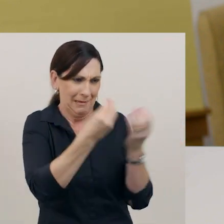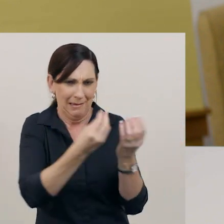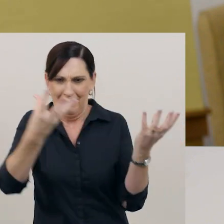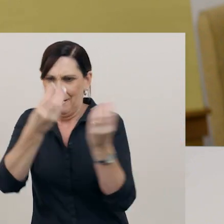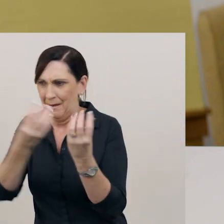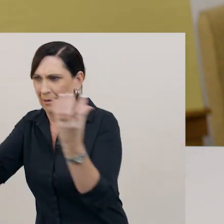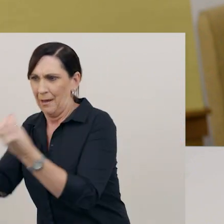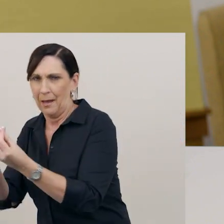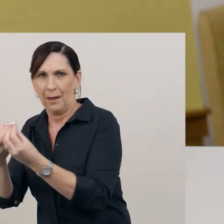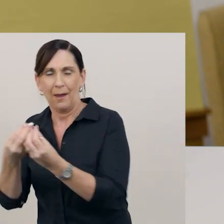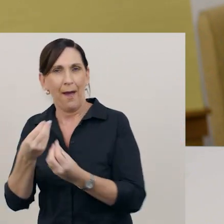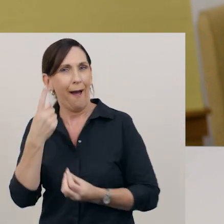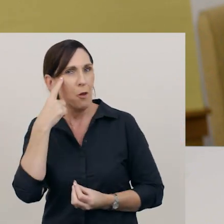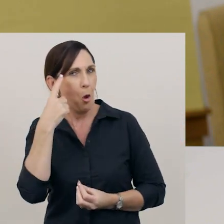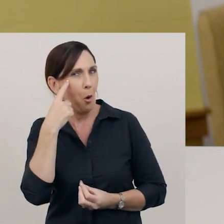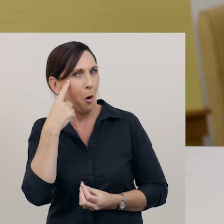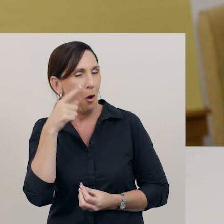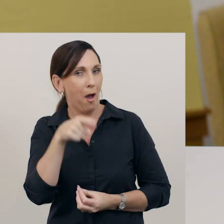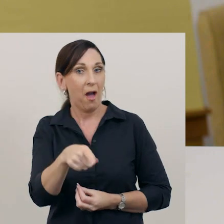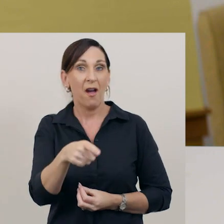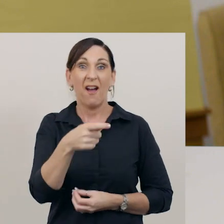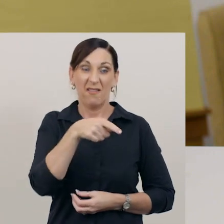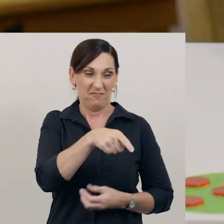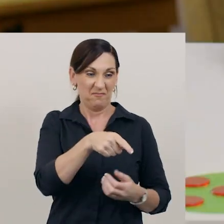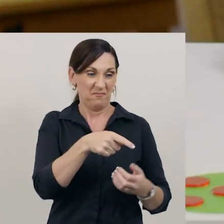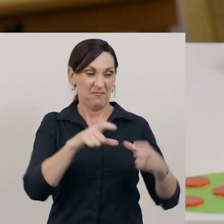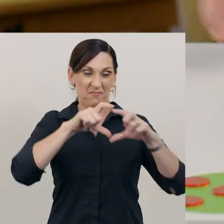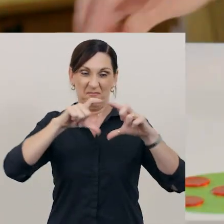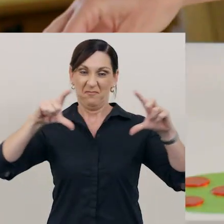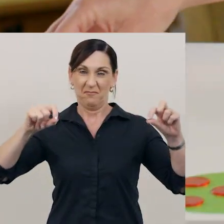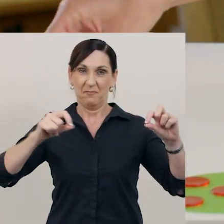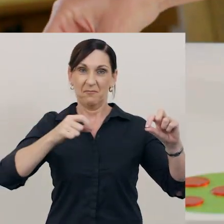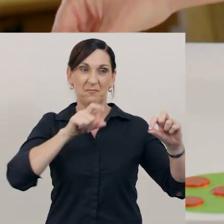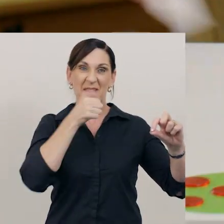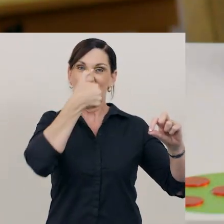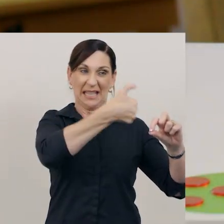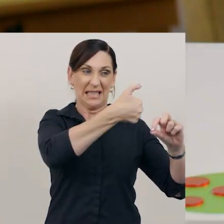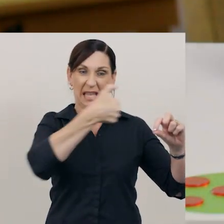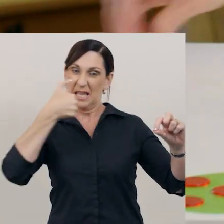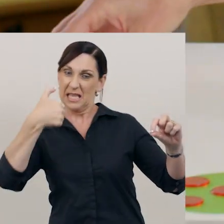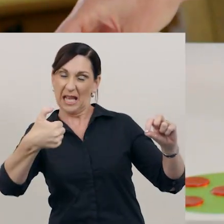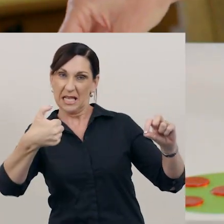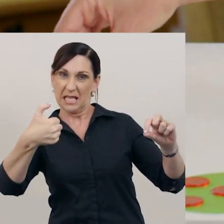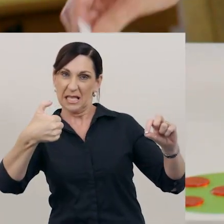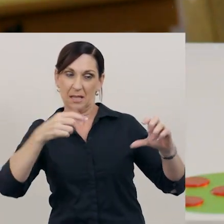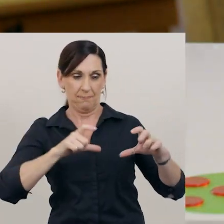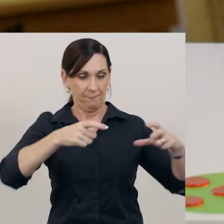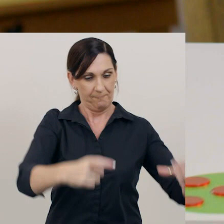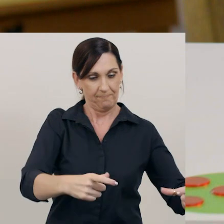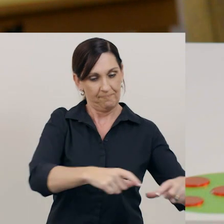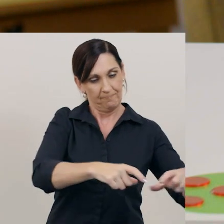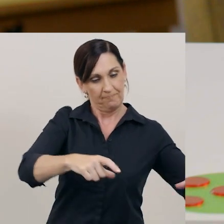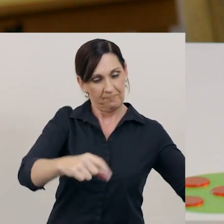Both parts of this domino have 6, so I will put the number 6 here and here.